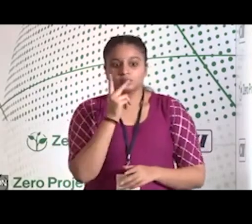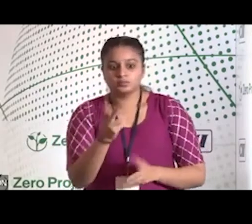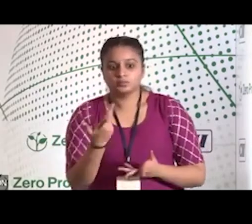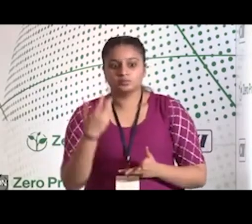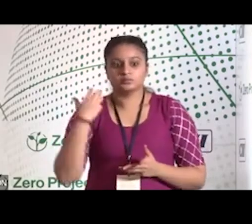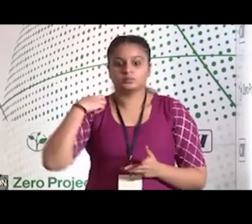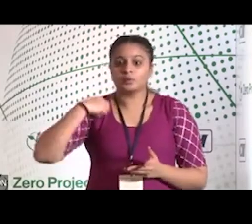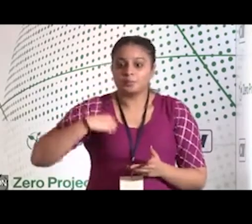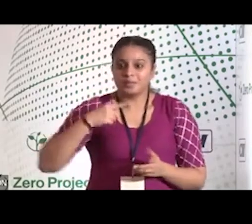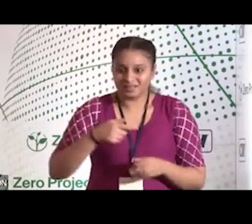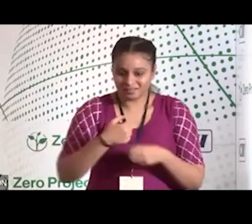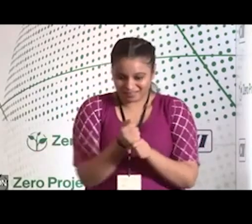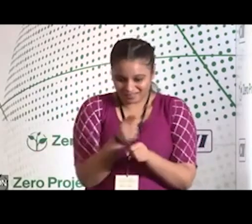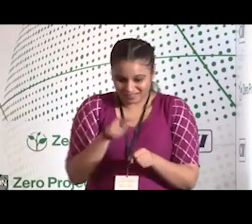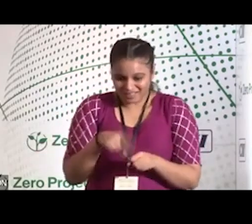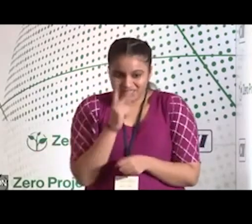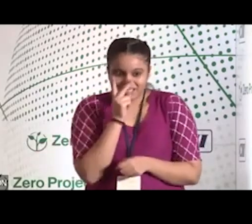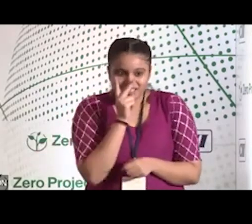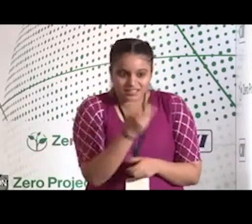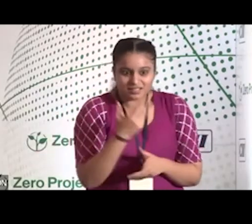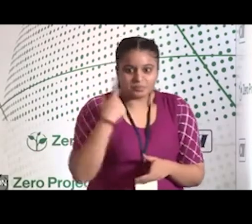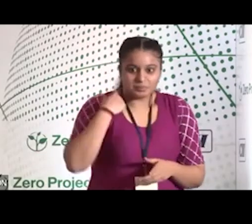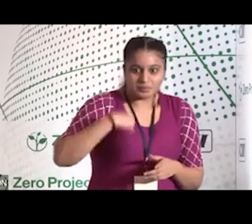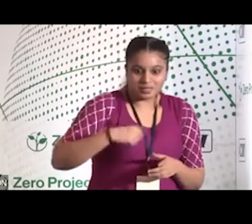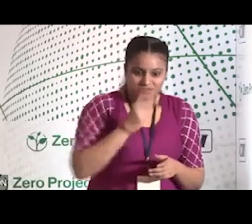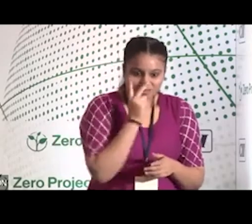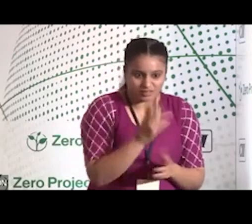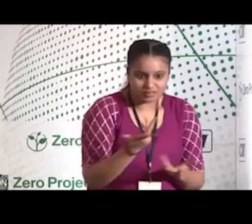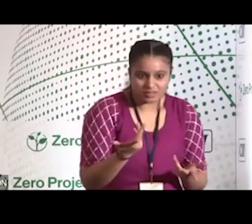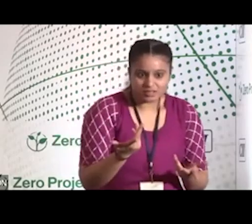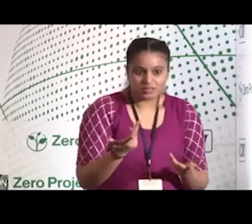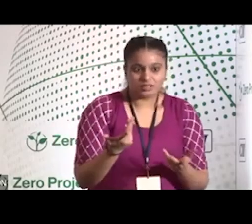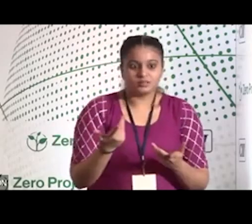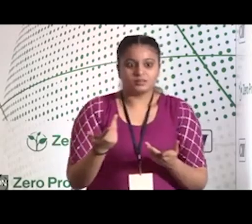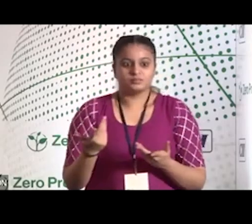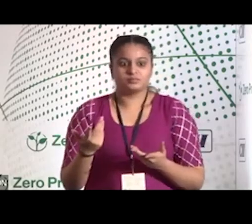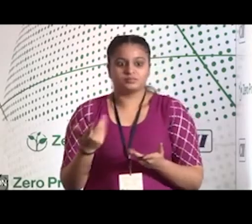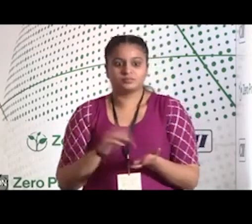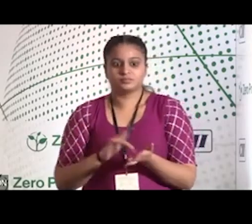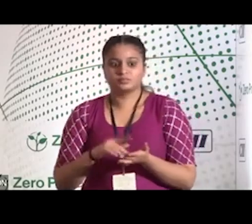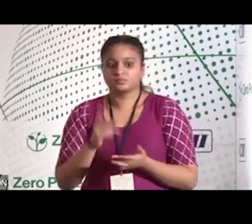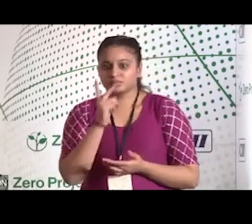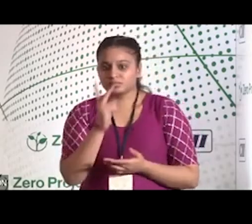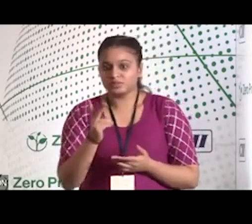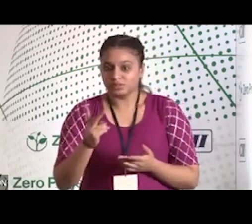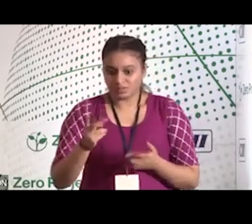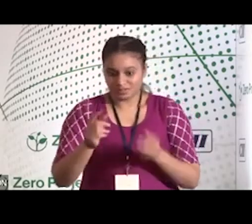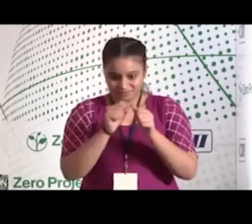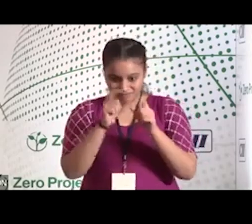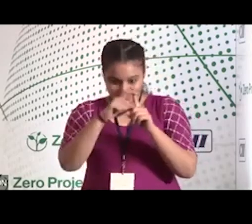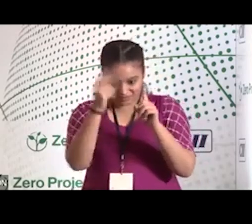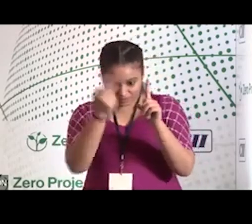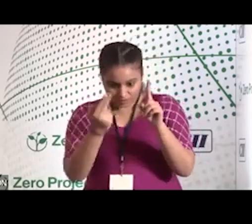you know, everyone else, she would see bags and she would of see the design and then figured out how to make them